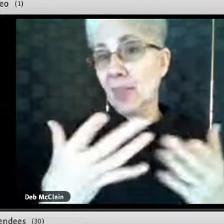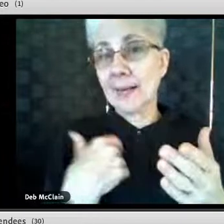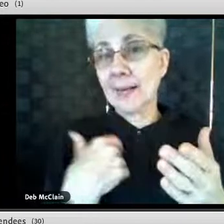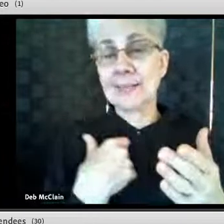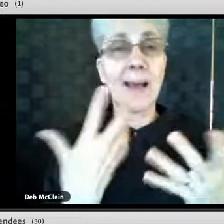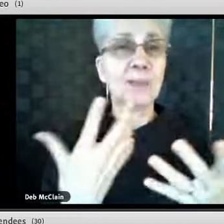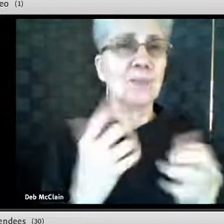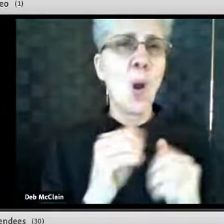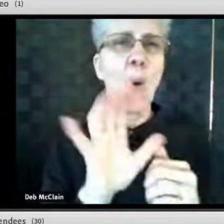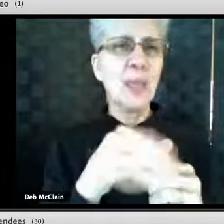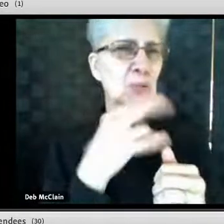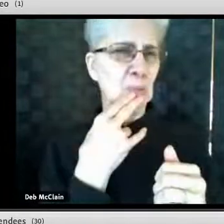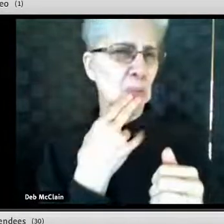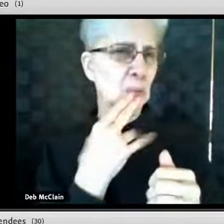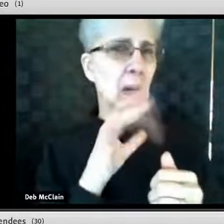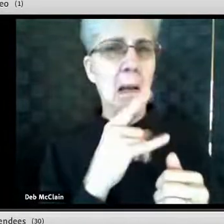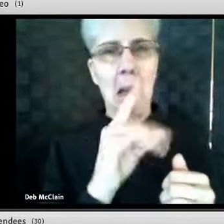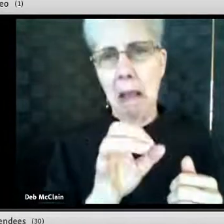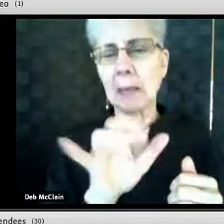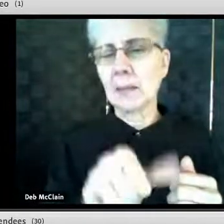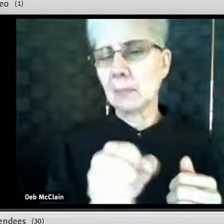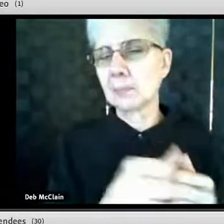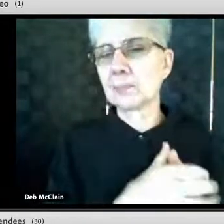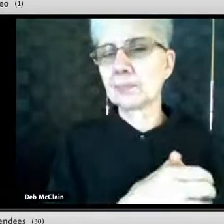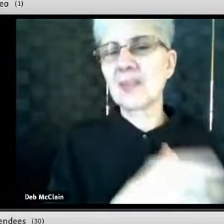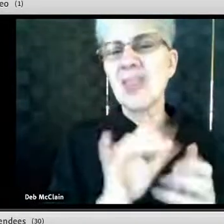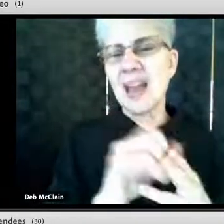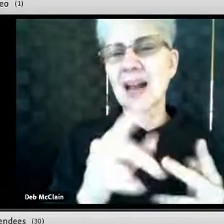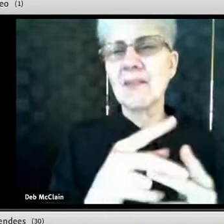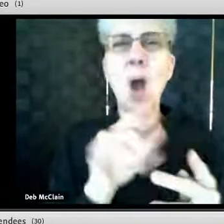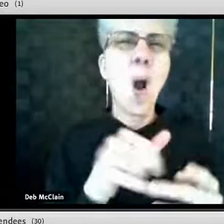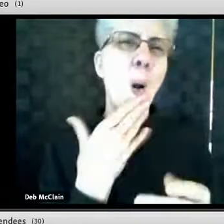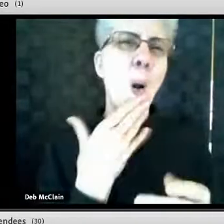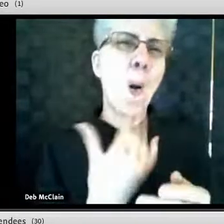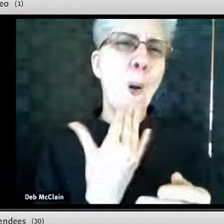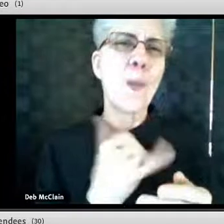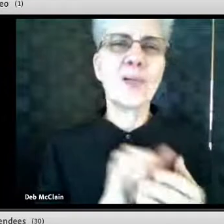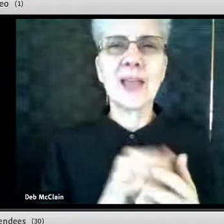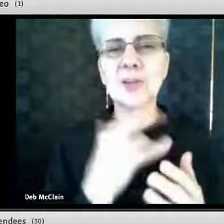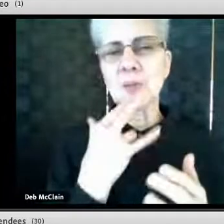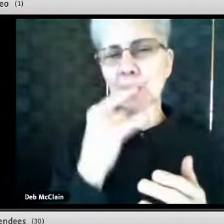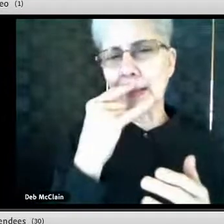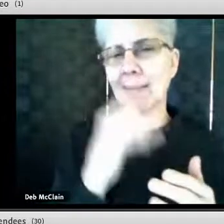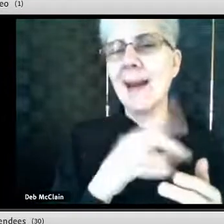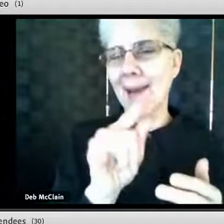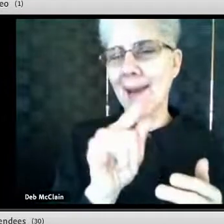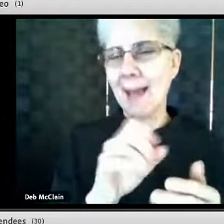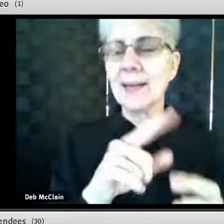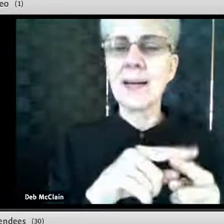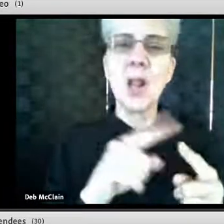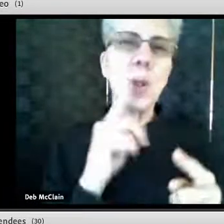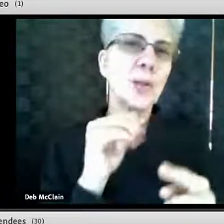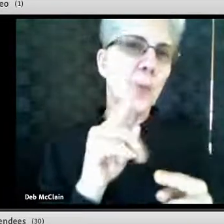I go by, oh yeah, that's cute. Like it. Look at how cute your kid is. Like. Look at your puppy.